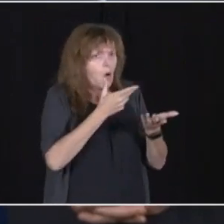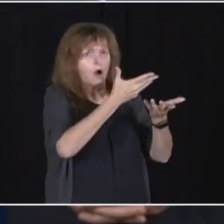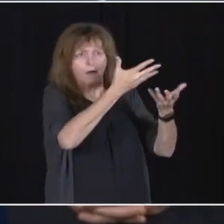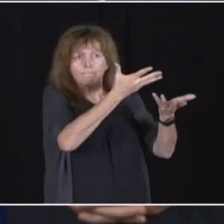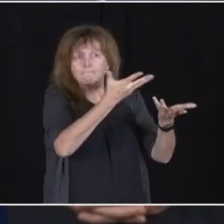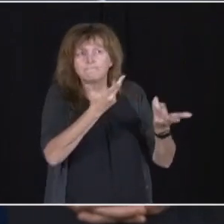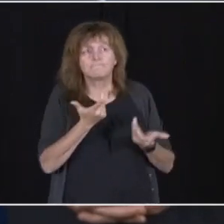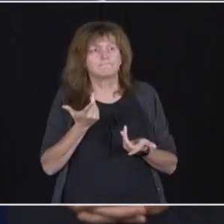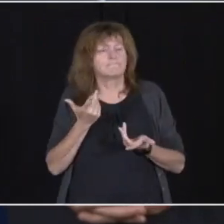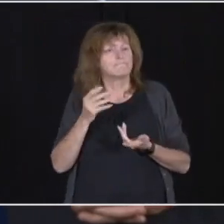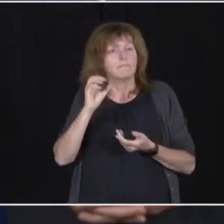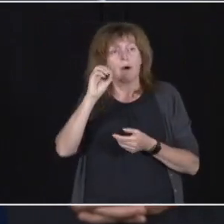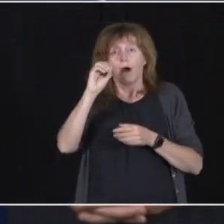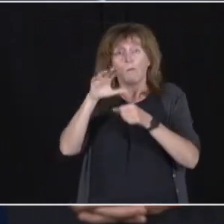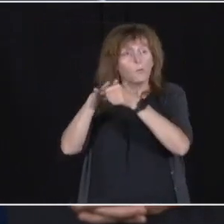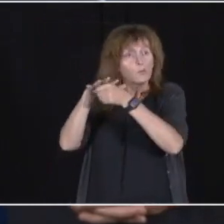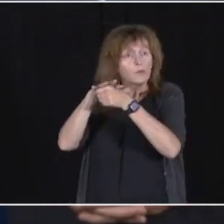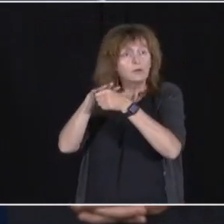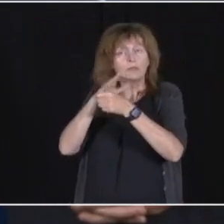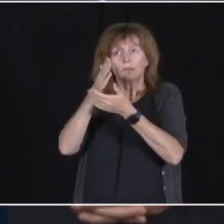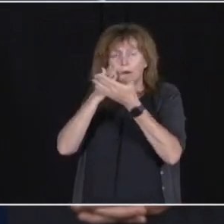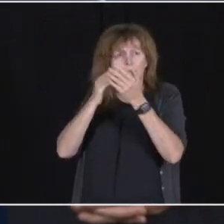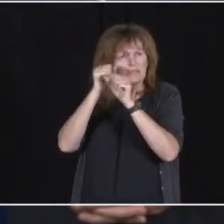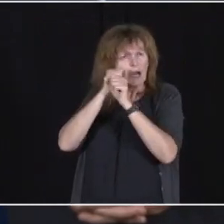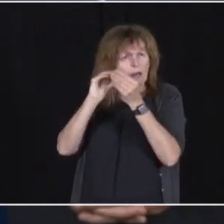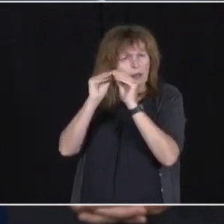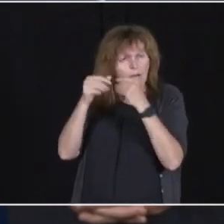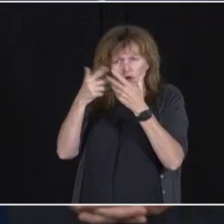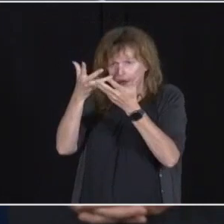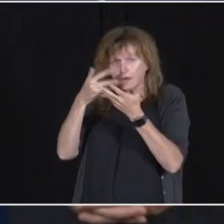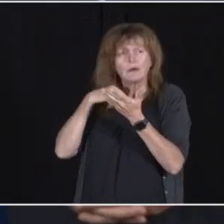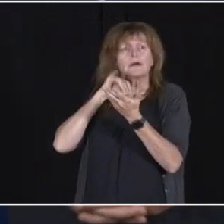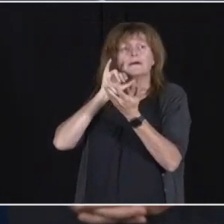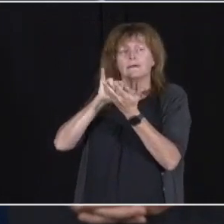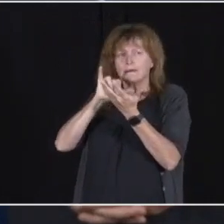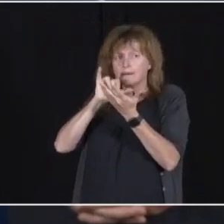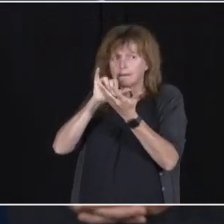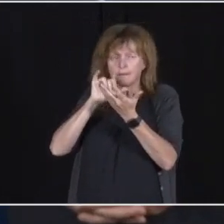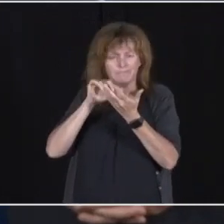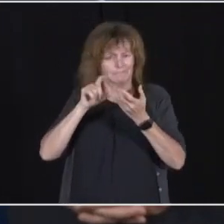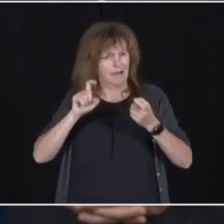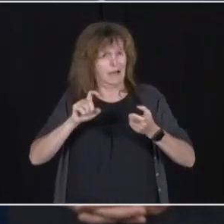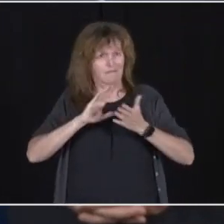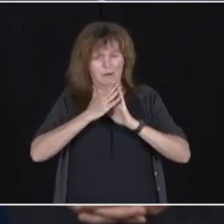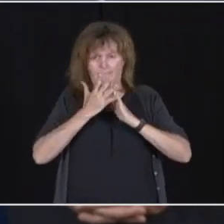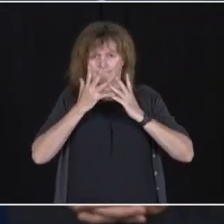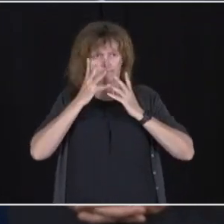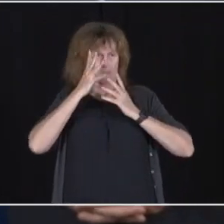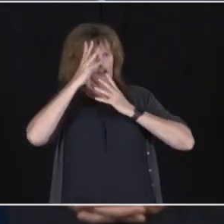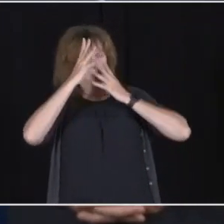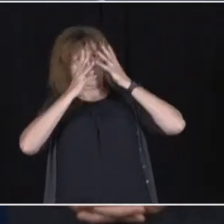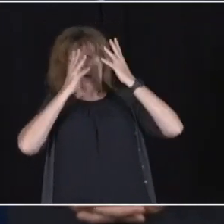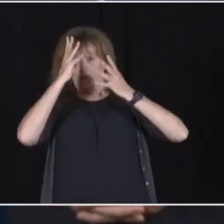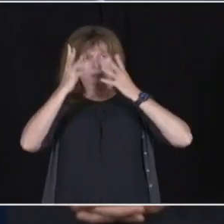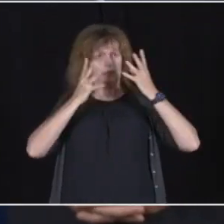I will leave that up, Lucas to the minister. To talk to the boards as well. I know a few proposals coming from Ottawa and